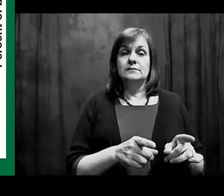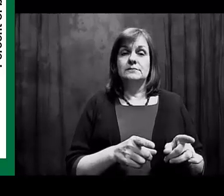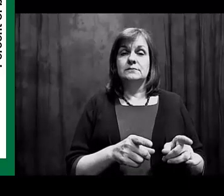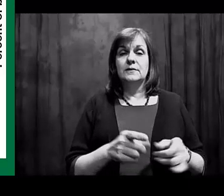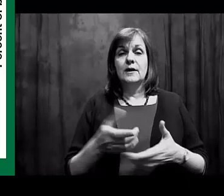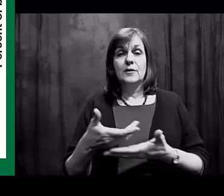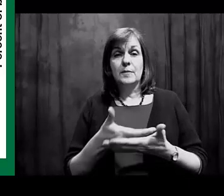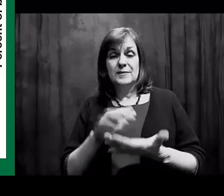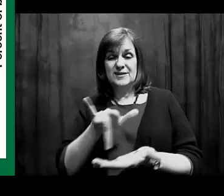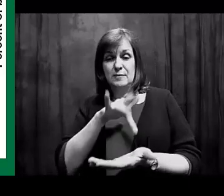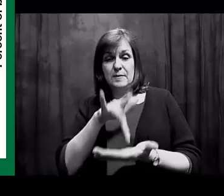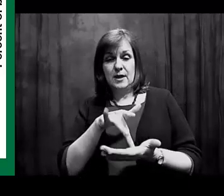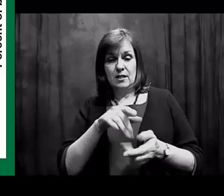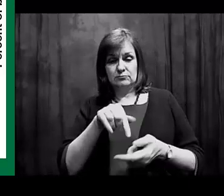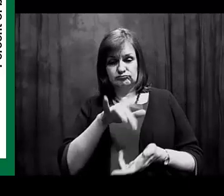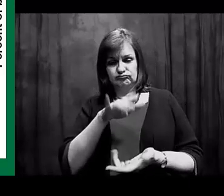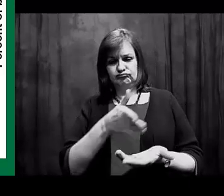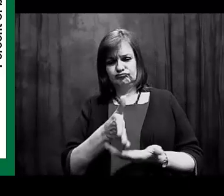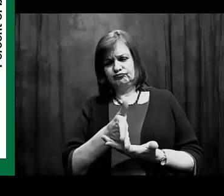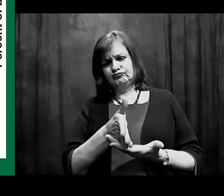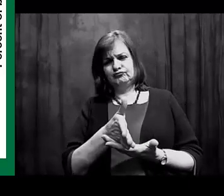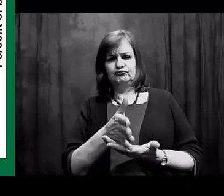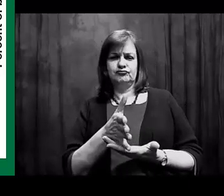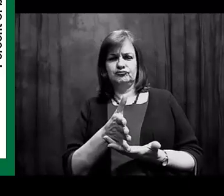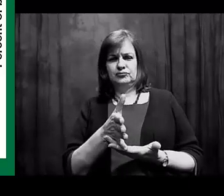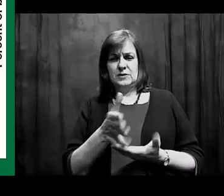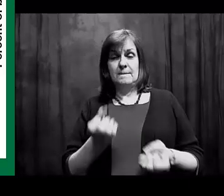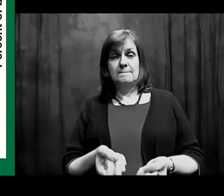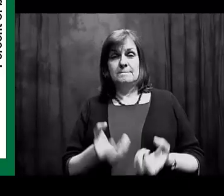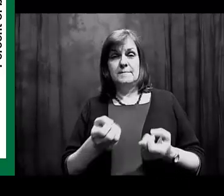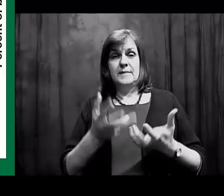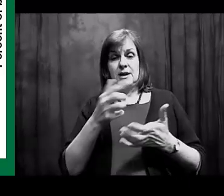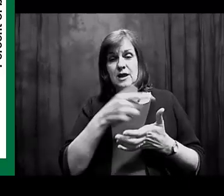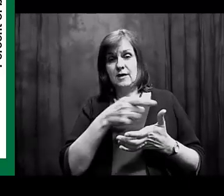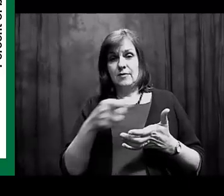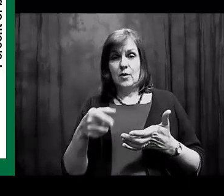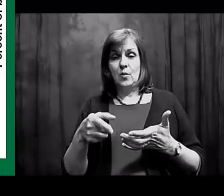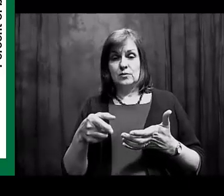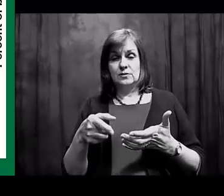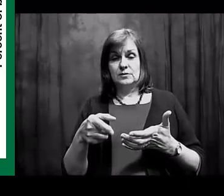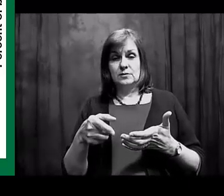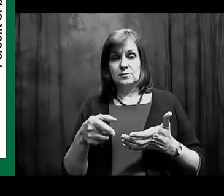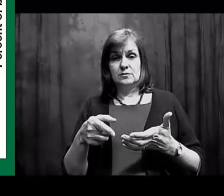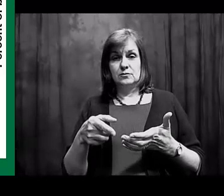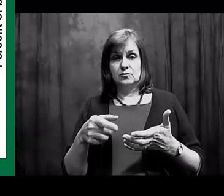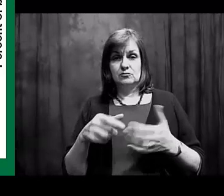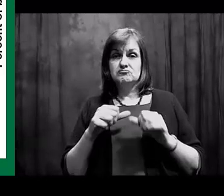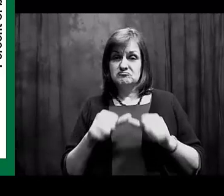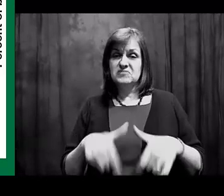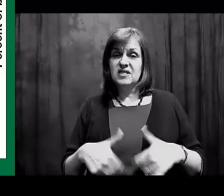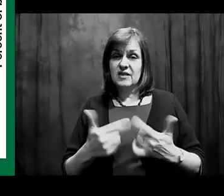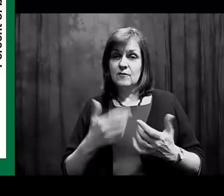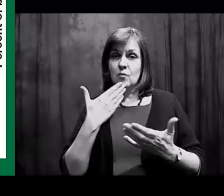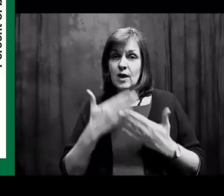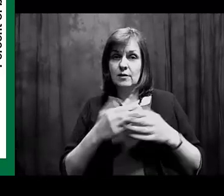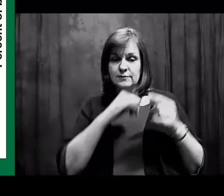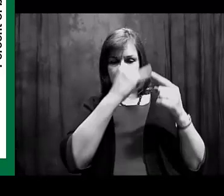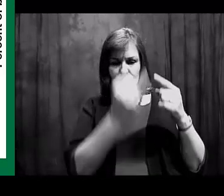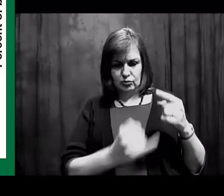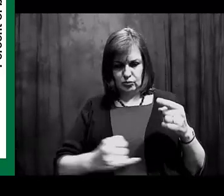infants in the middle here we've got a decent amount of them that are doing really really well right?